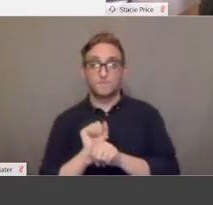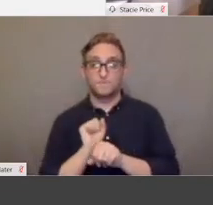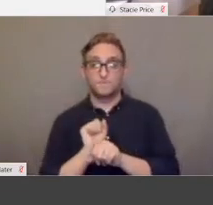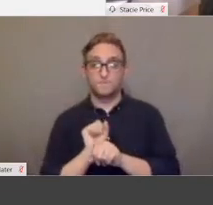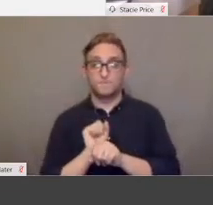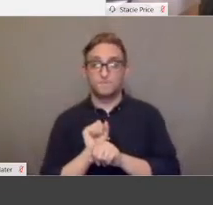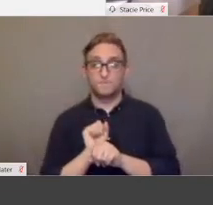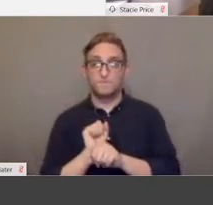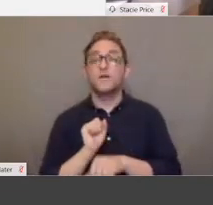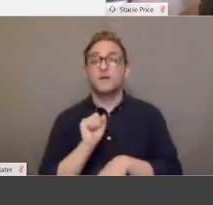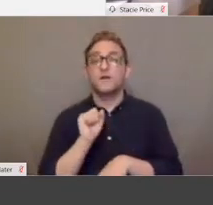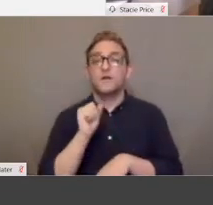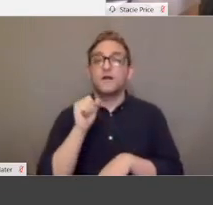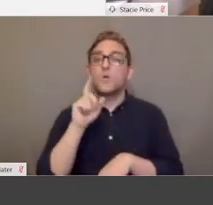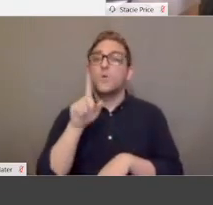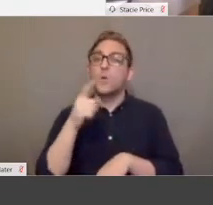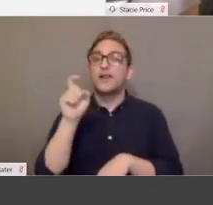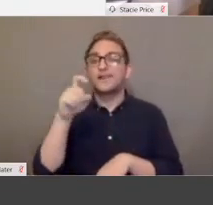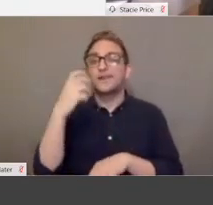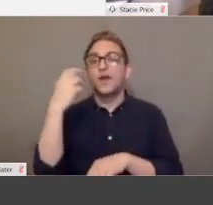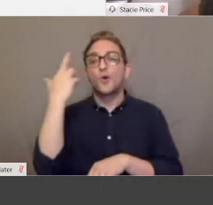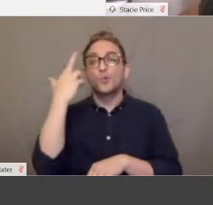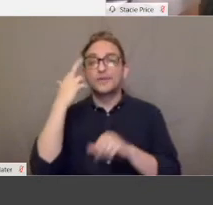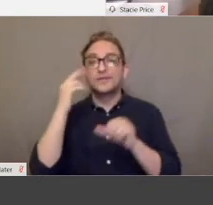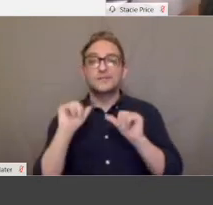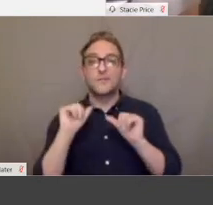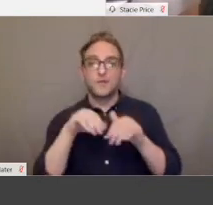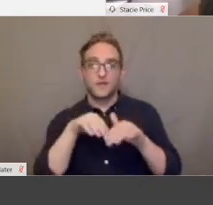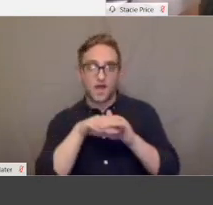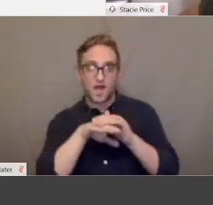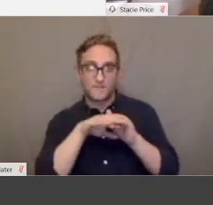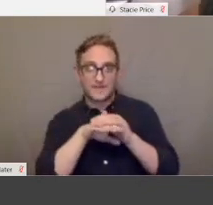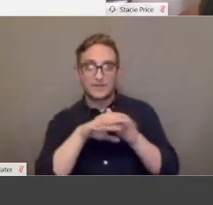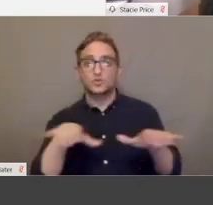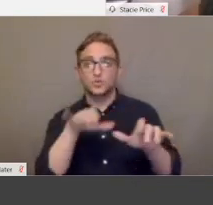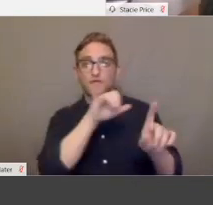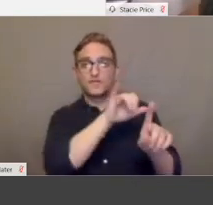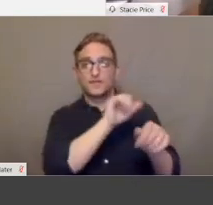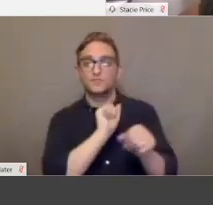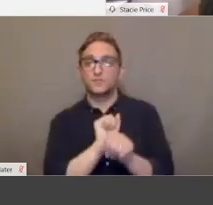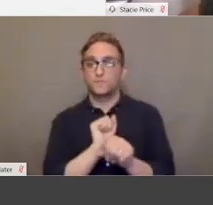a reasonable accommodation to do that. Another difference as I illustrated on this